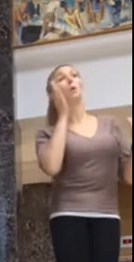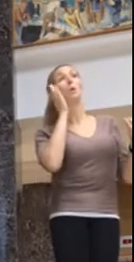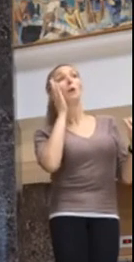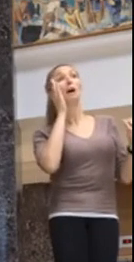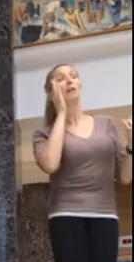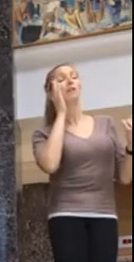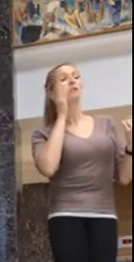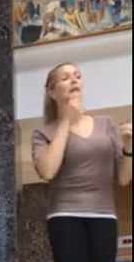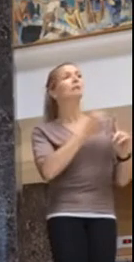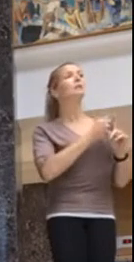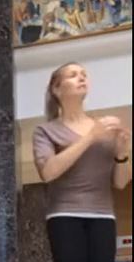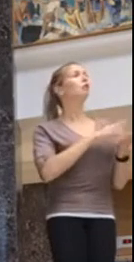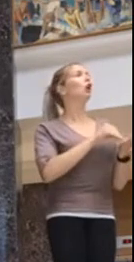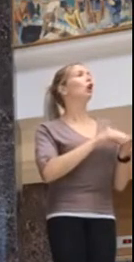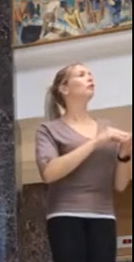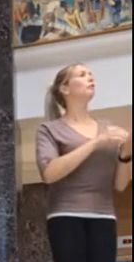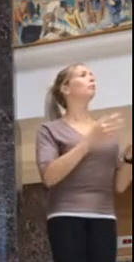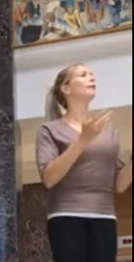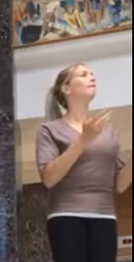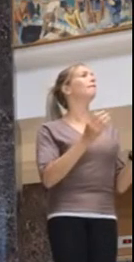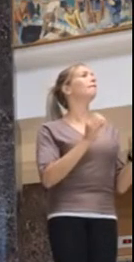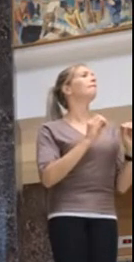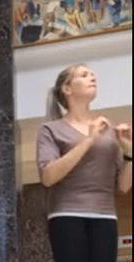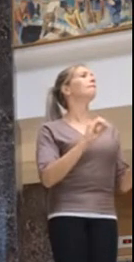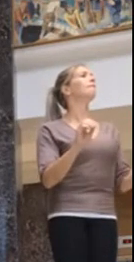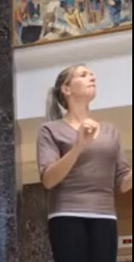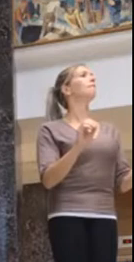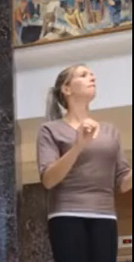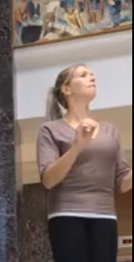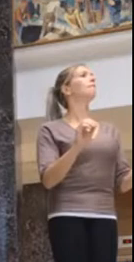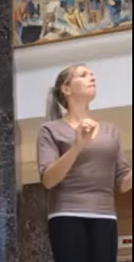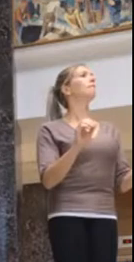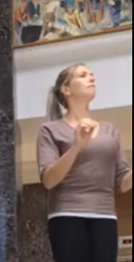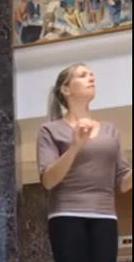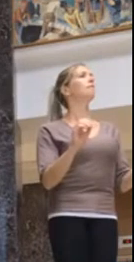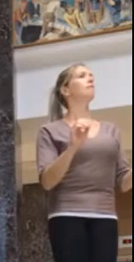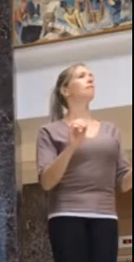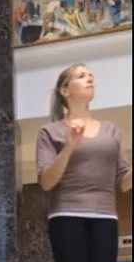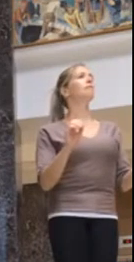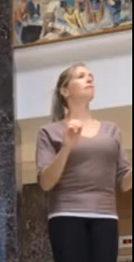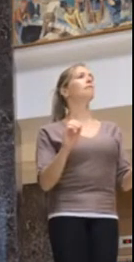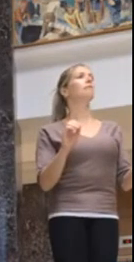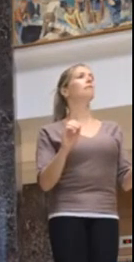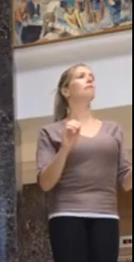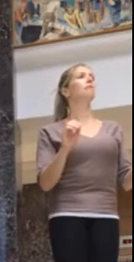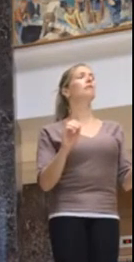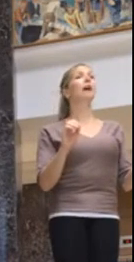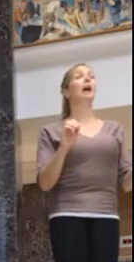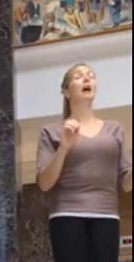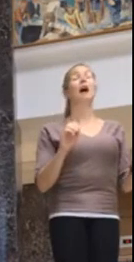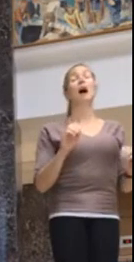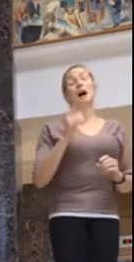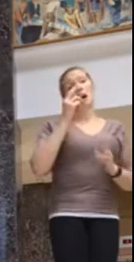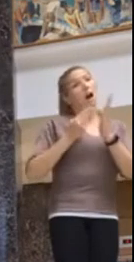learned anything. And quite frankly, I don't think the education system cares. They want to